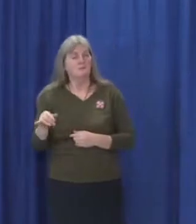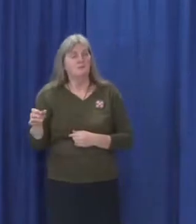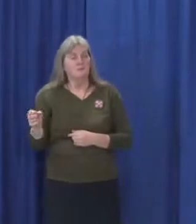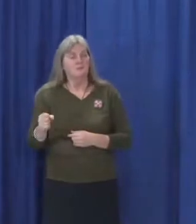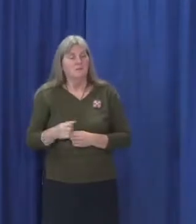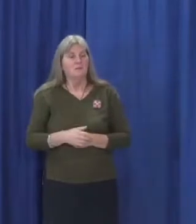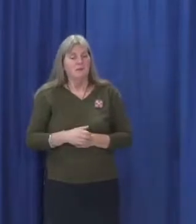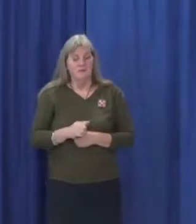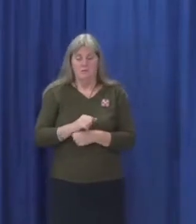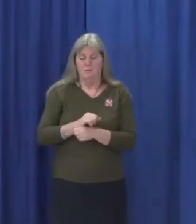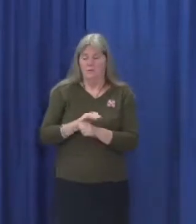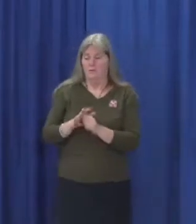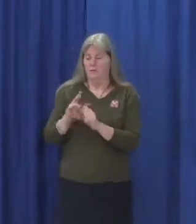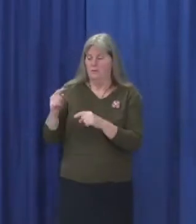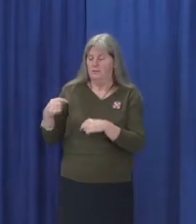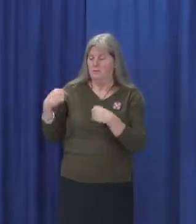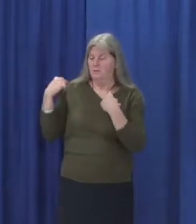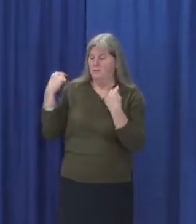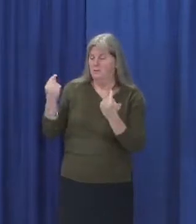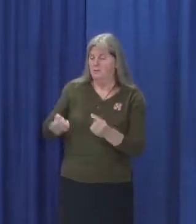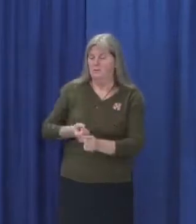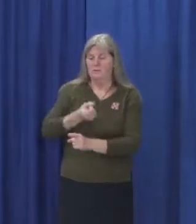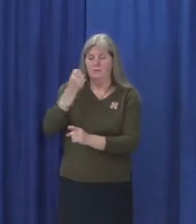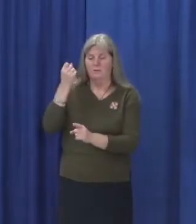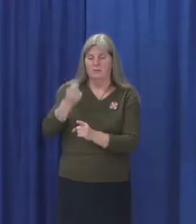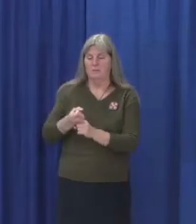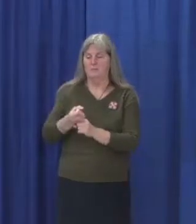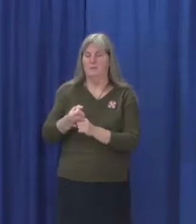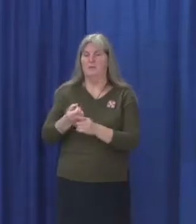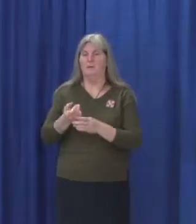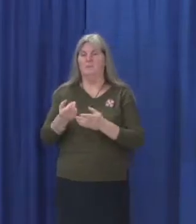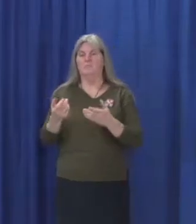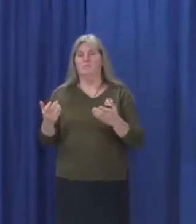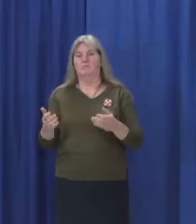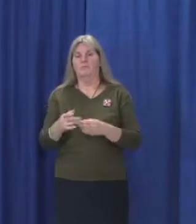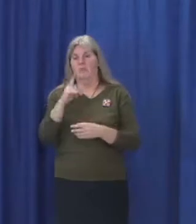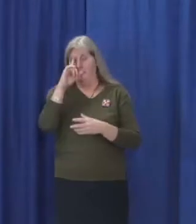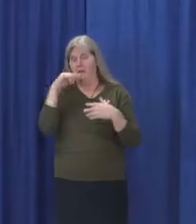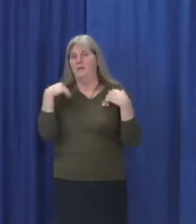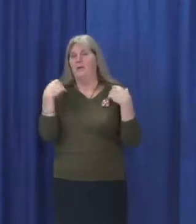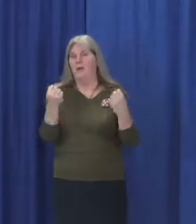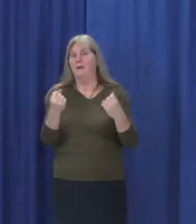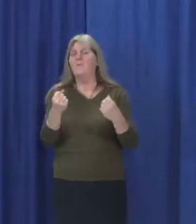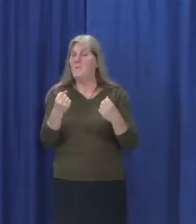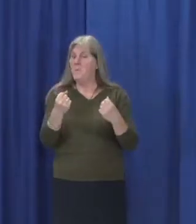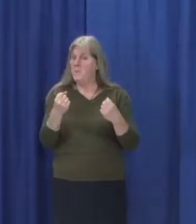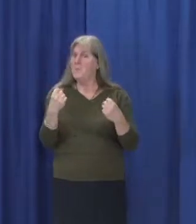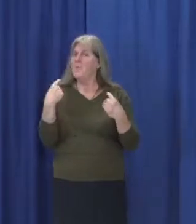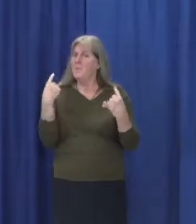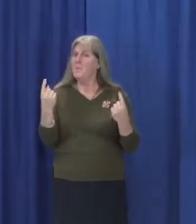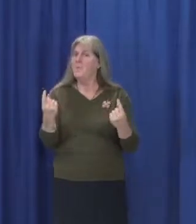Its absolute. COVID from the beginning days is the great equalizer.